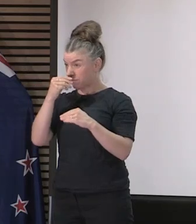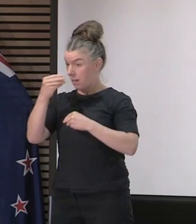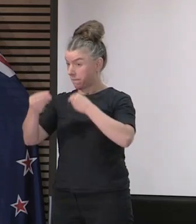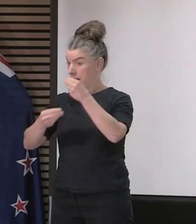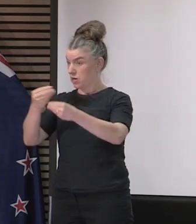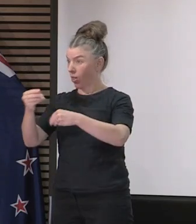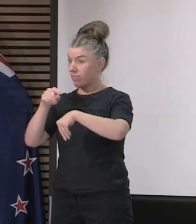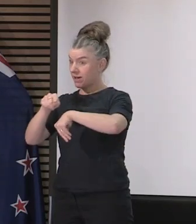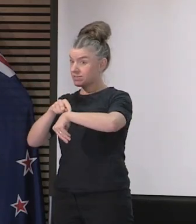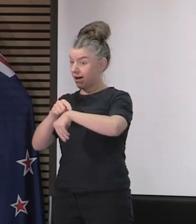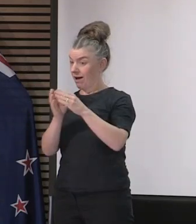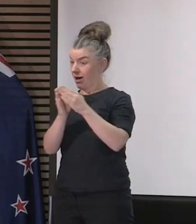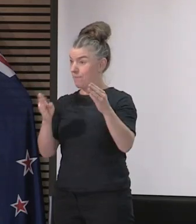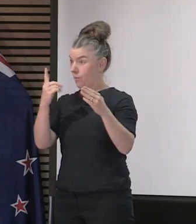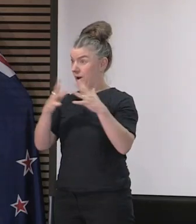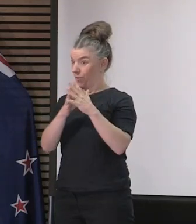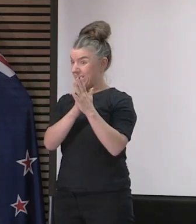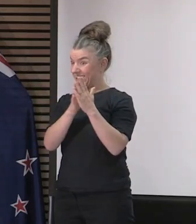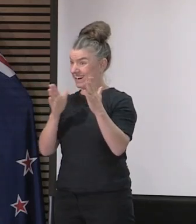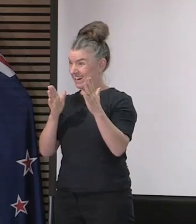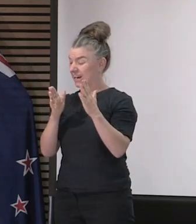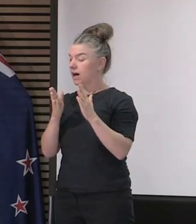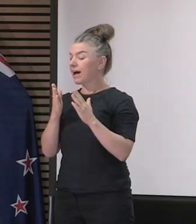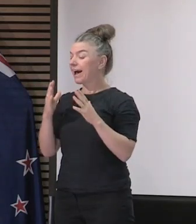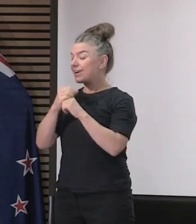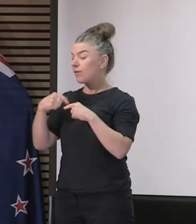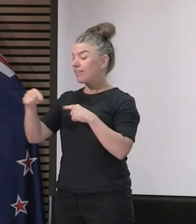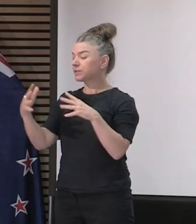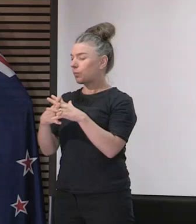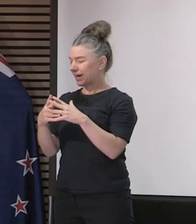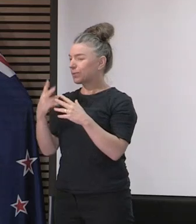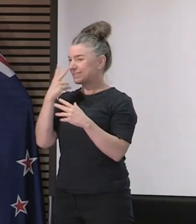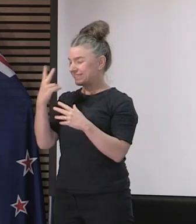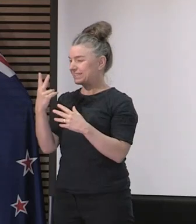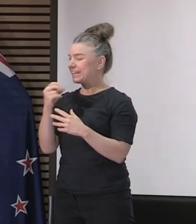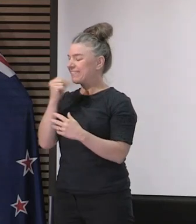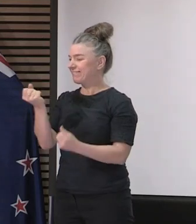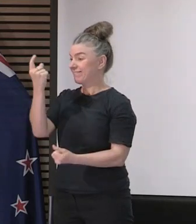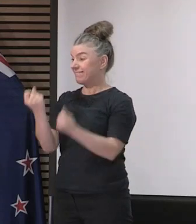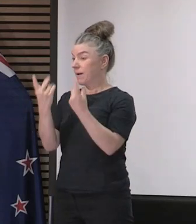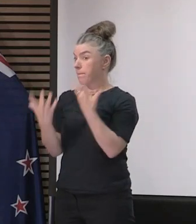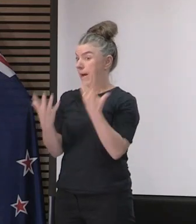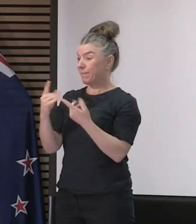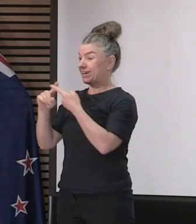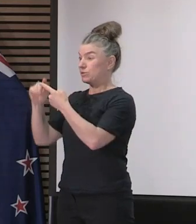from level 4-2 level three anywhere, even if they have or